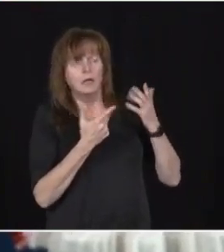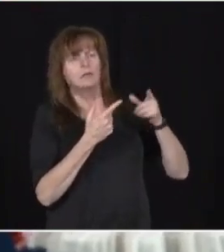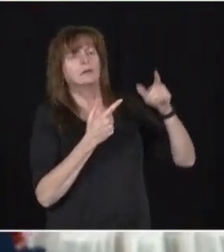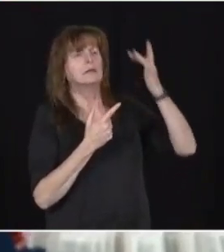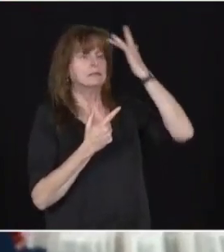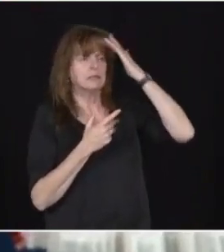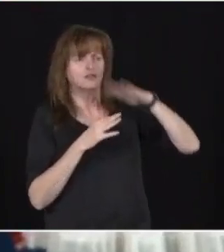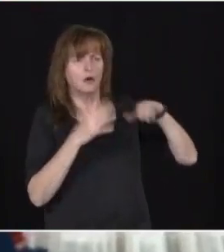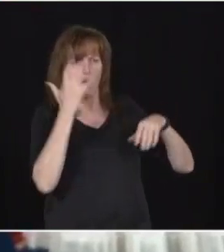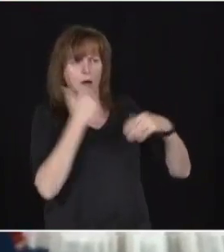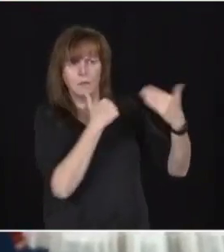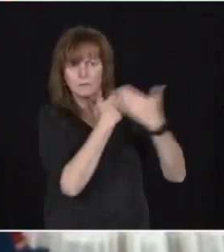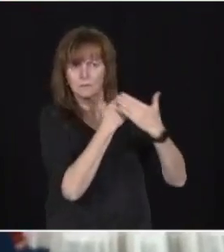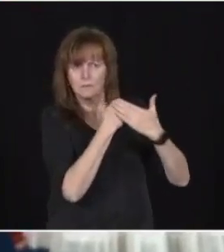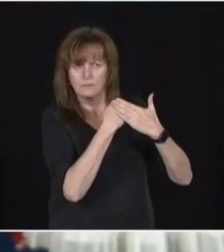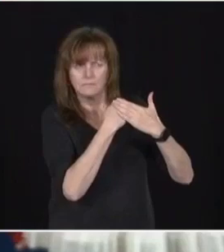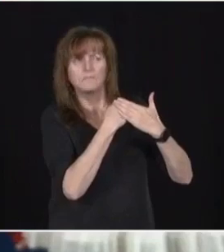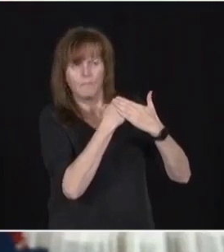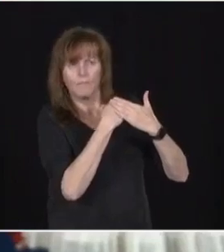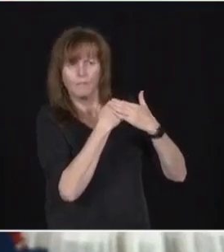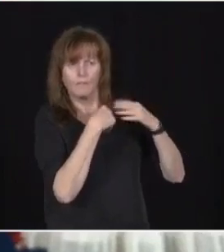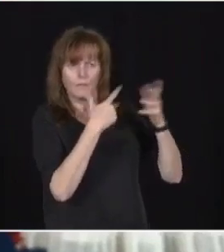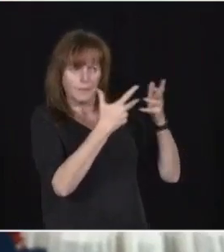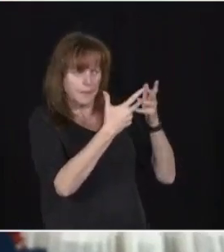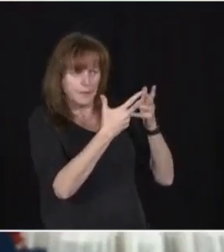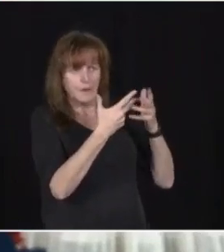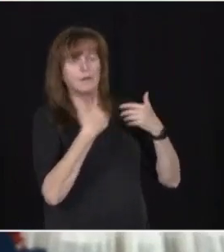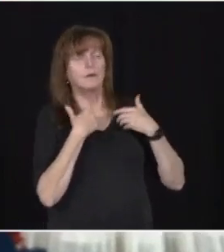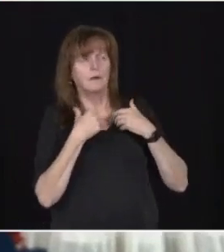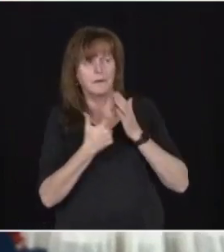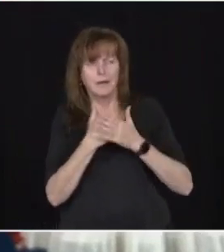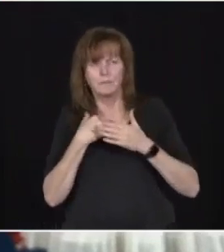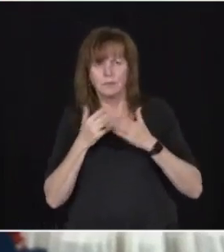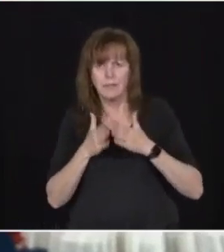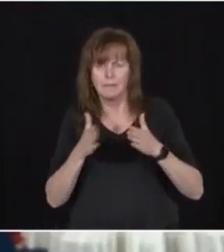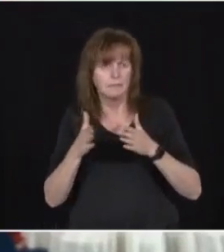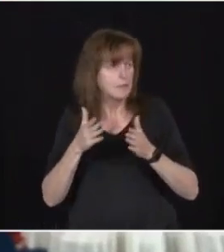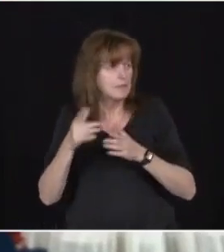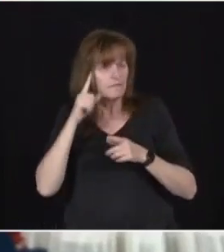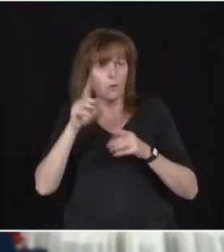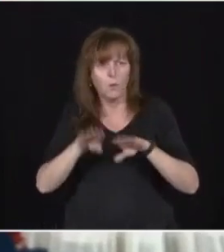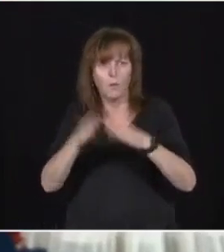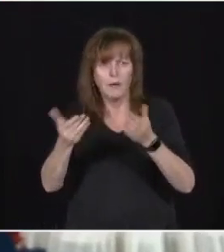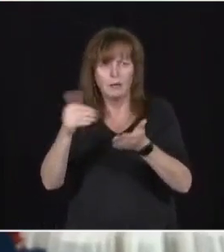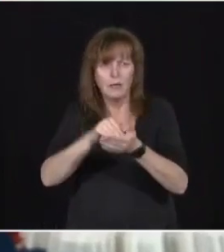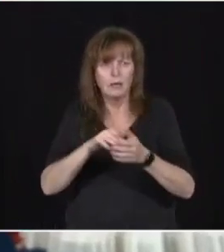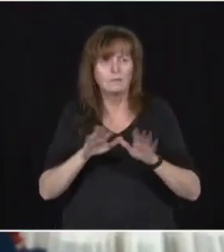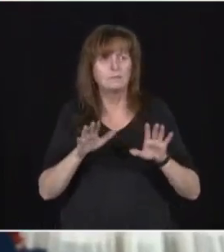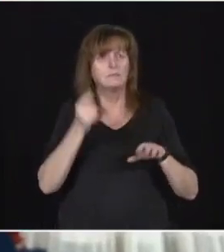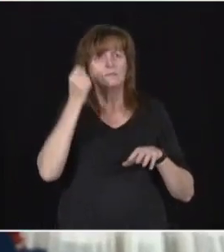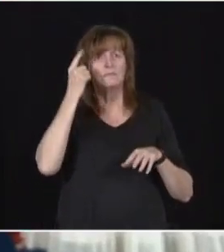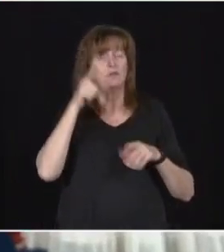SickKids to look at how we open schools.